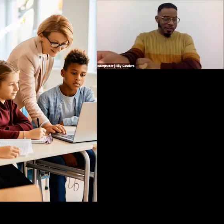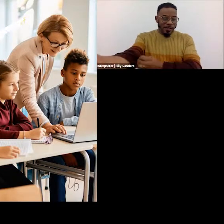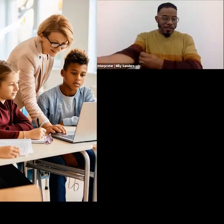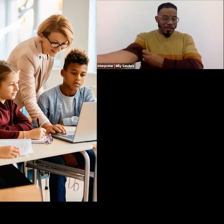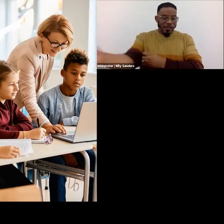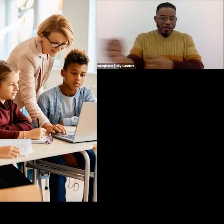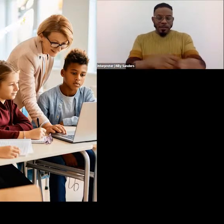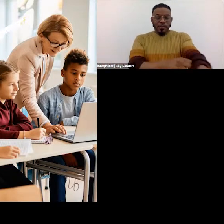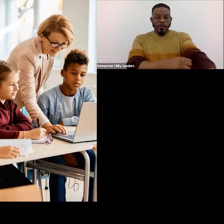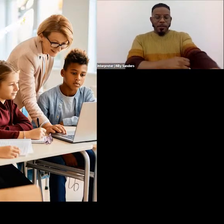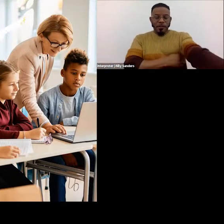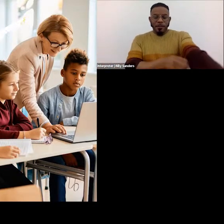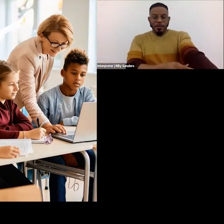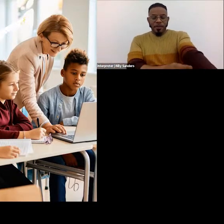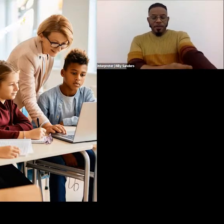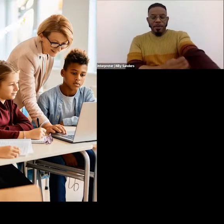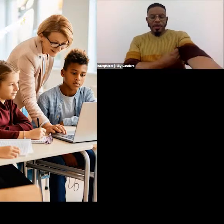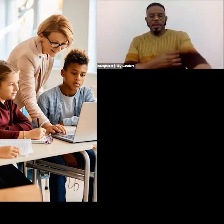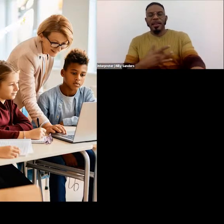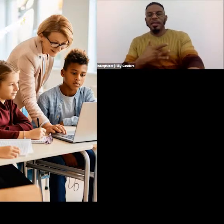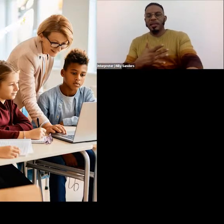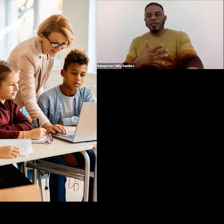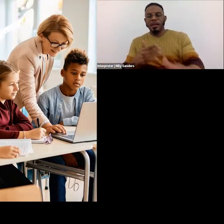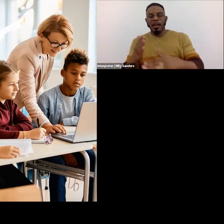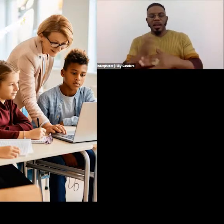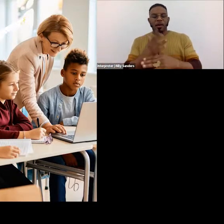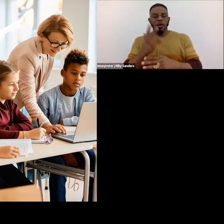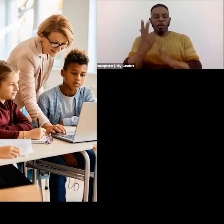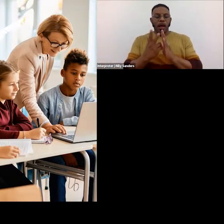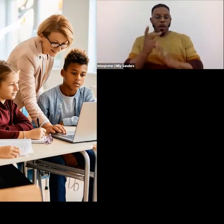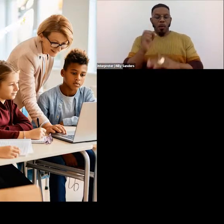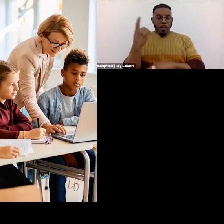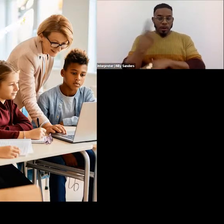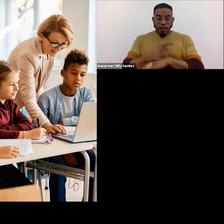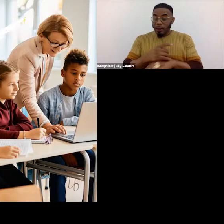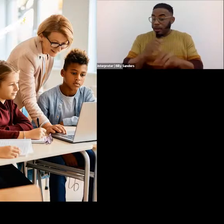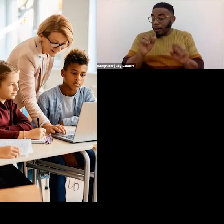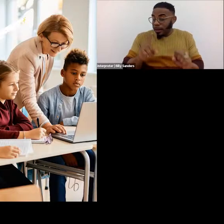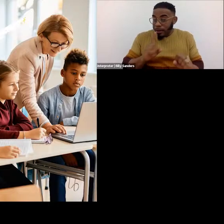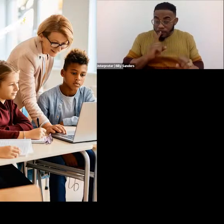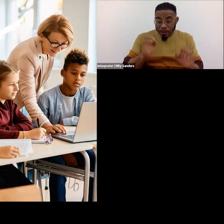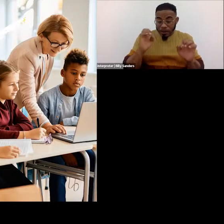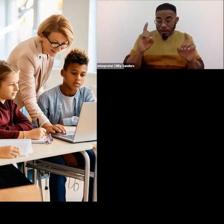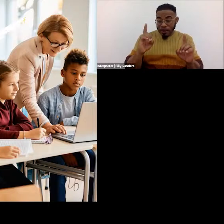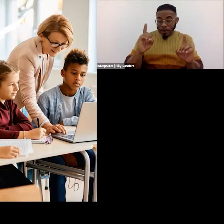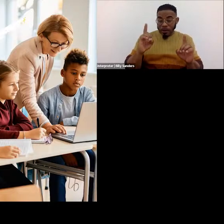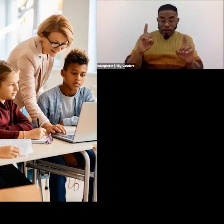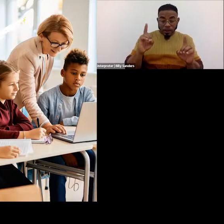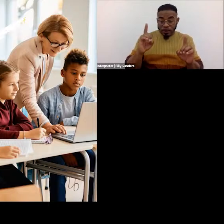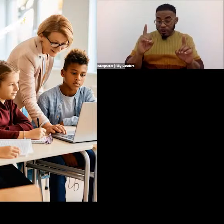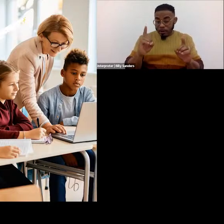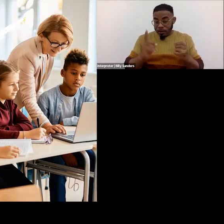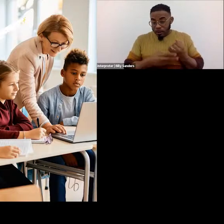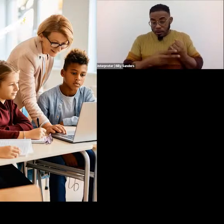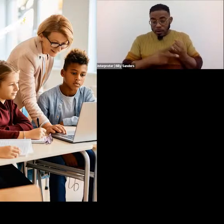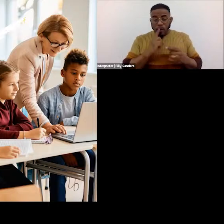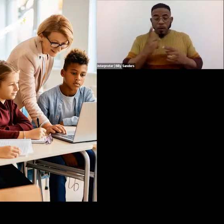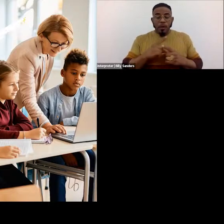that typically is an average of three hours per day. There can be educational banking and that's always going to be subject